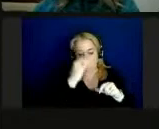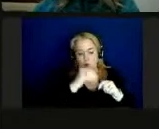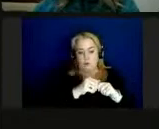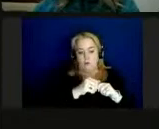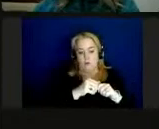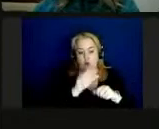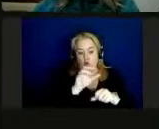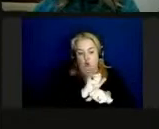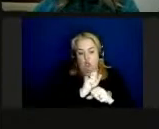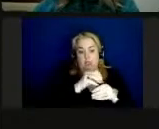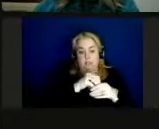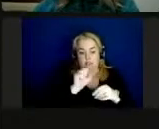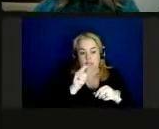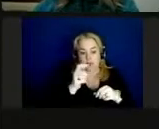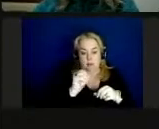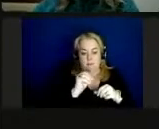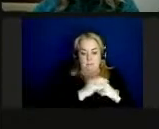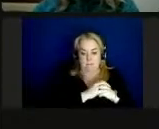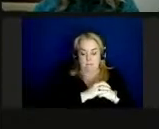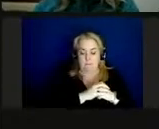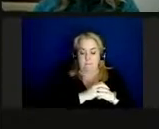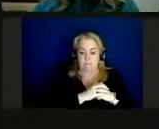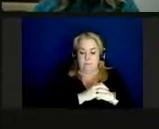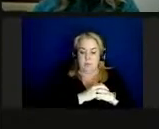SAY ONE DAY IF YOU'RE GOING TO